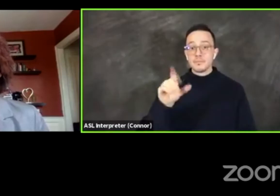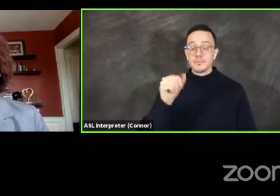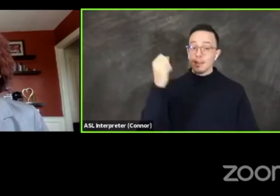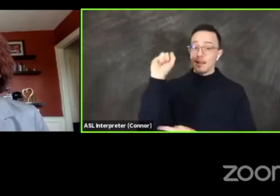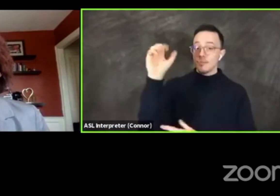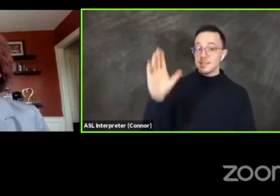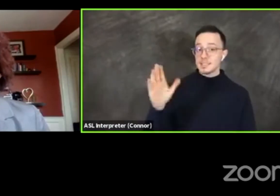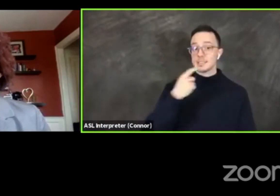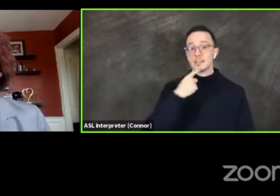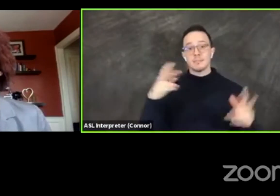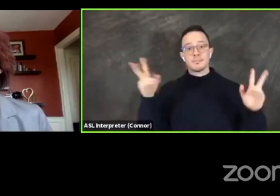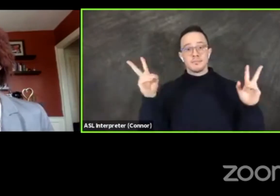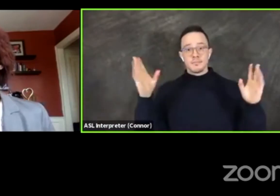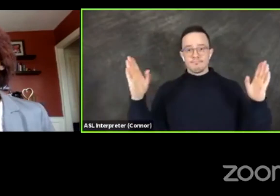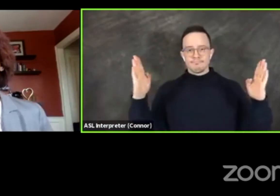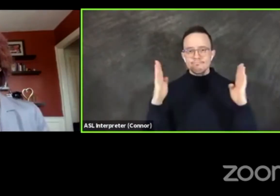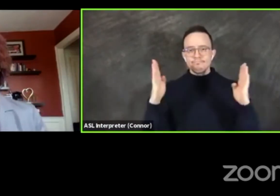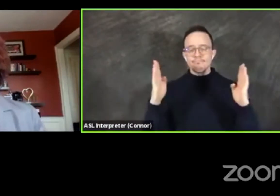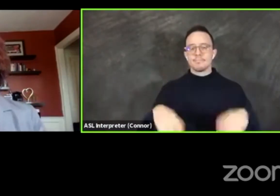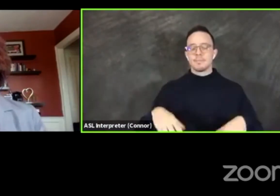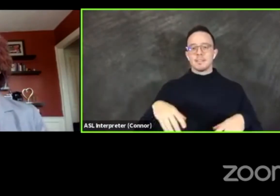SHORTER “NOTHING WITHOUT US”, WHICH WE HAVE SINCE ADOPTED AS